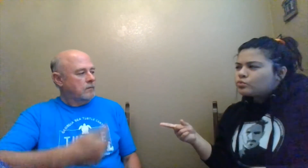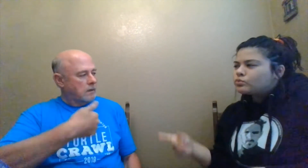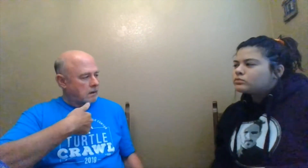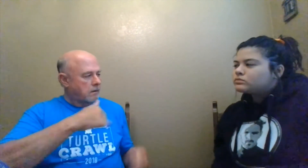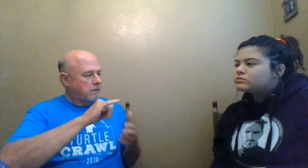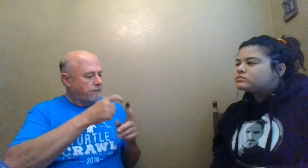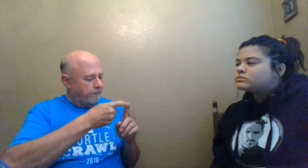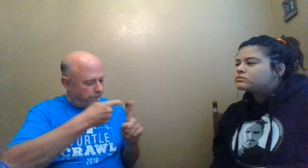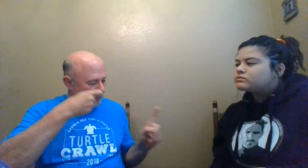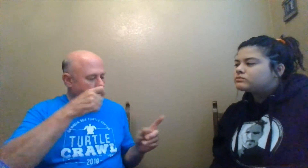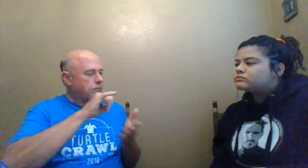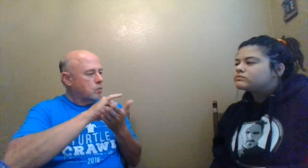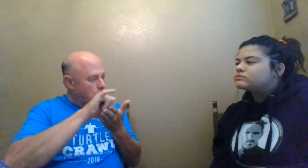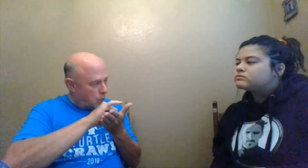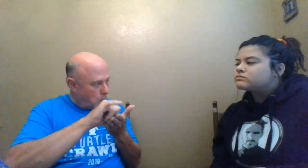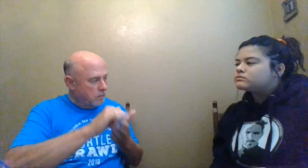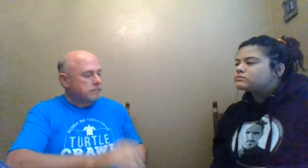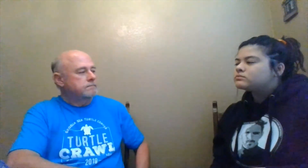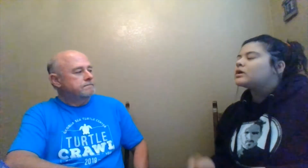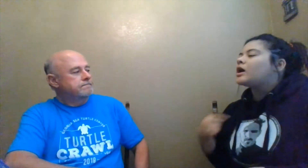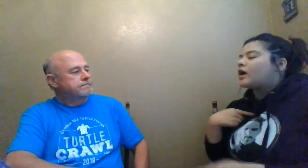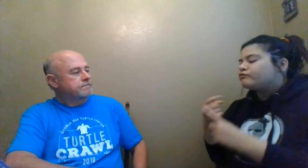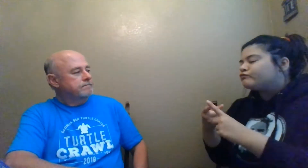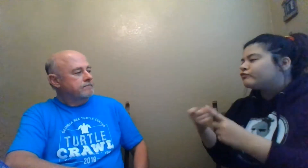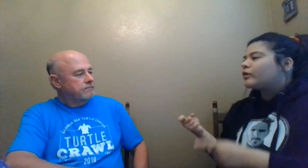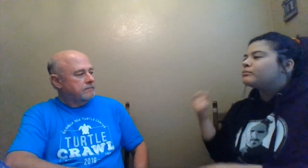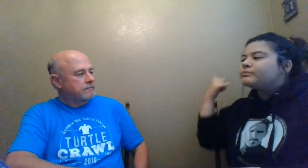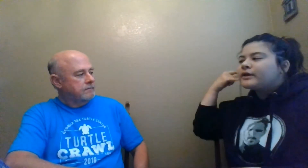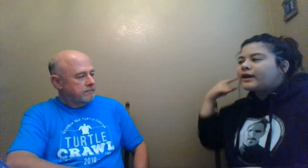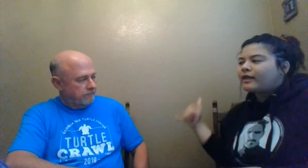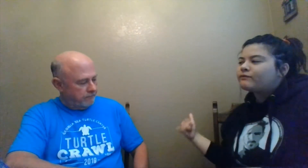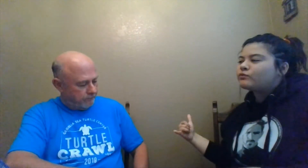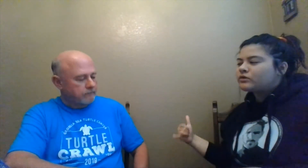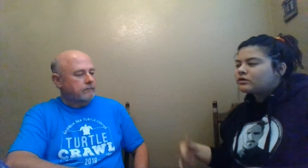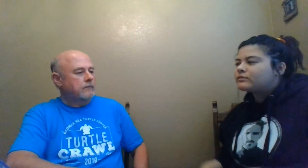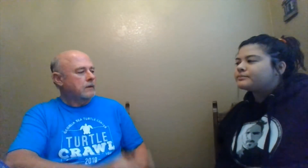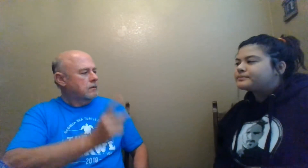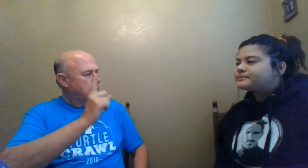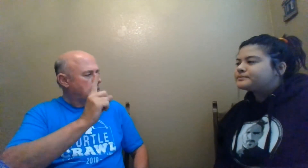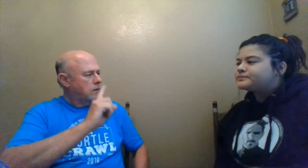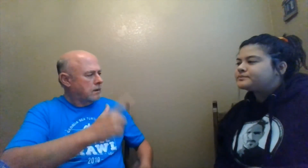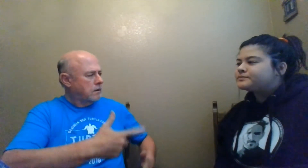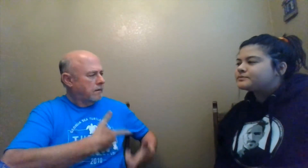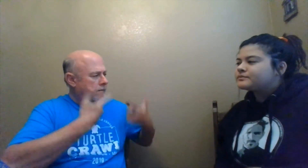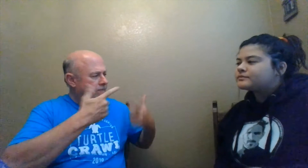I am from New York. I am from California. Where do you live?